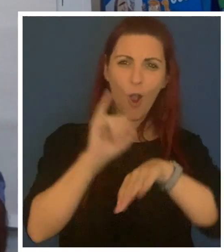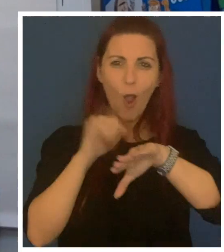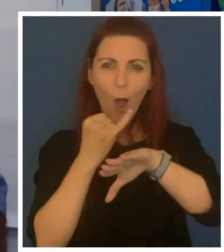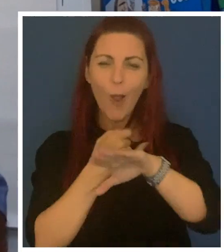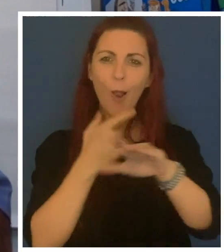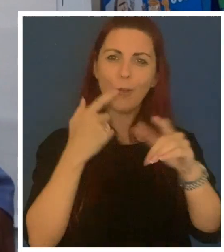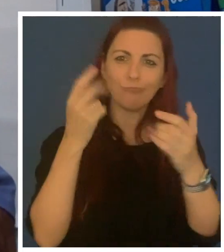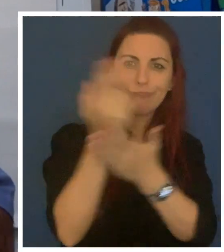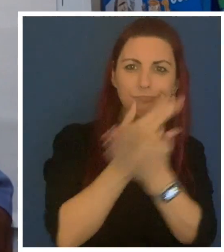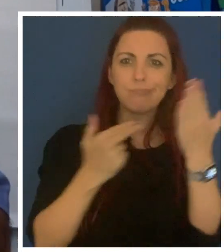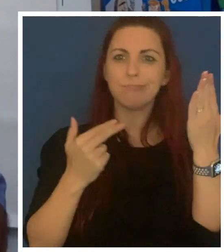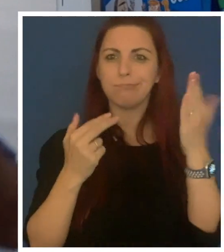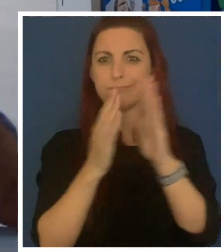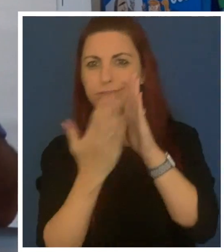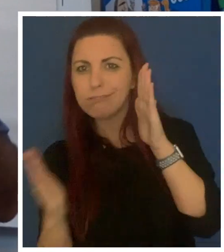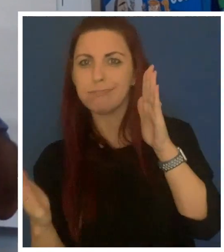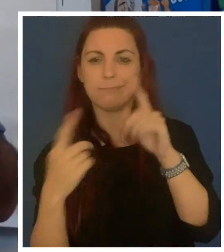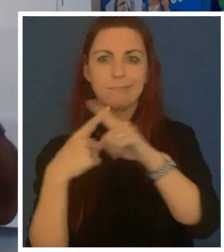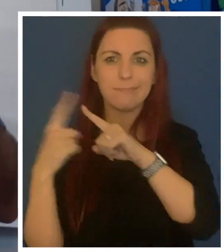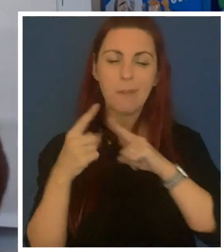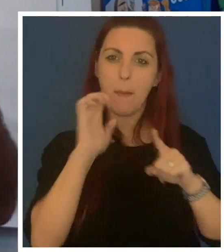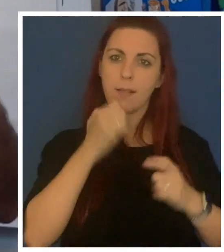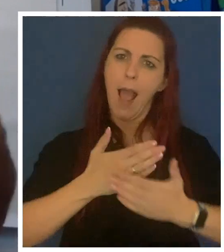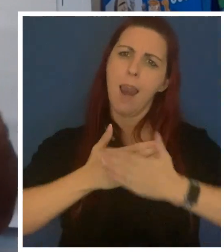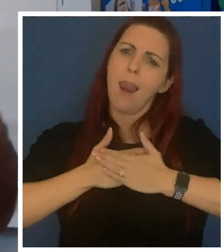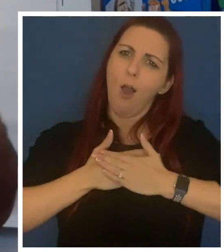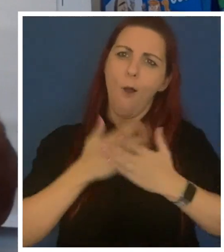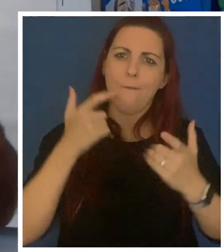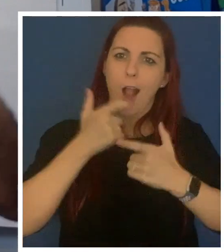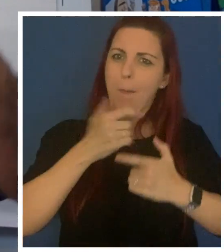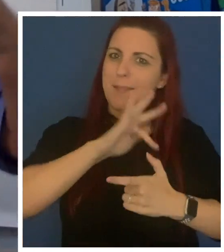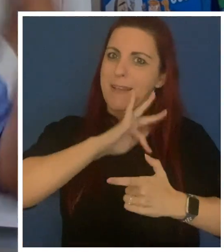and pages of cool comic strips because I am a huge comic fan and it's